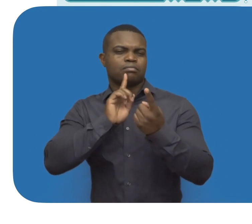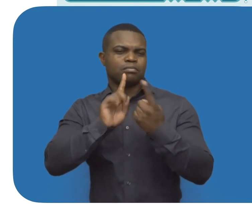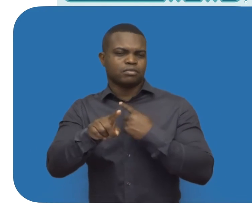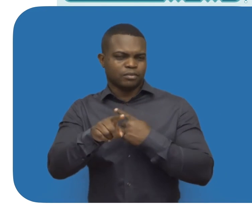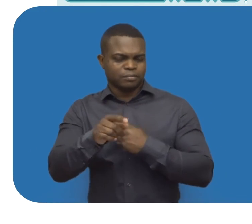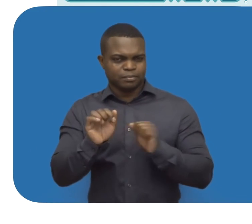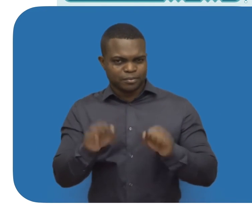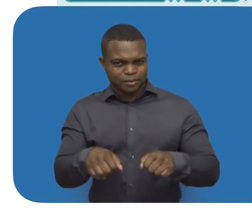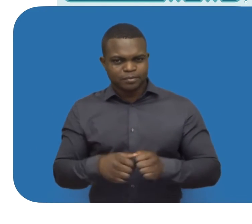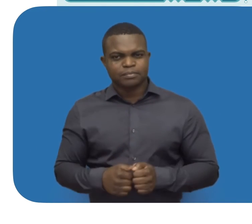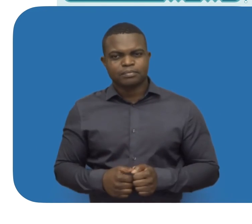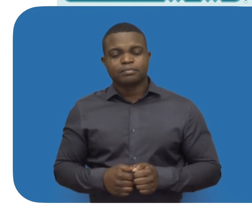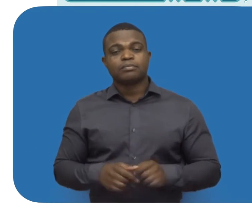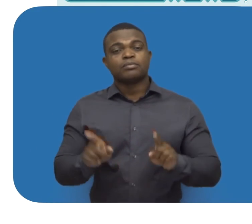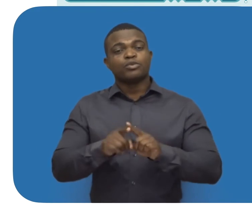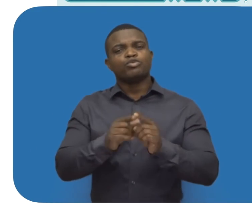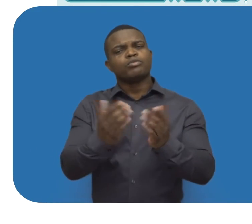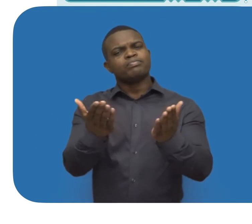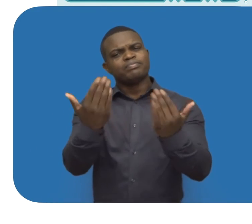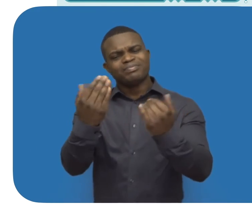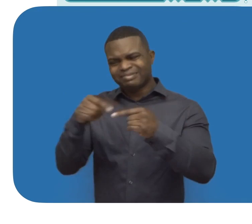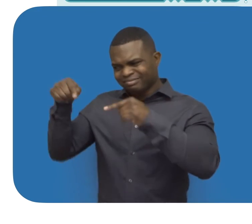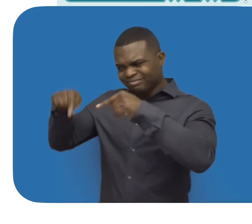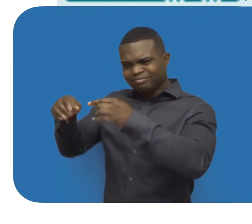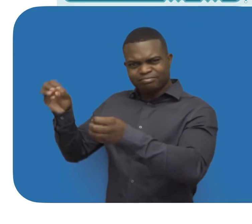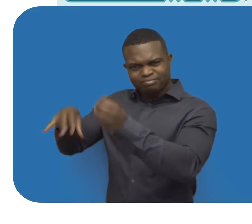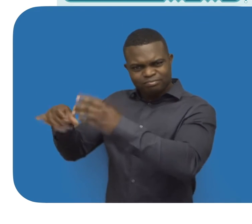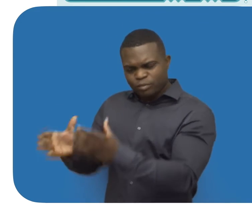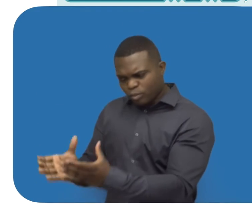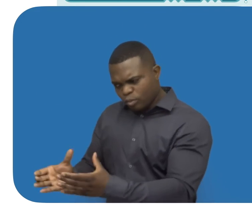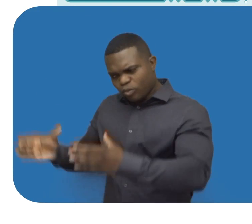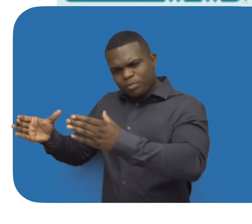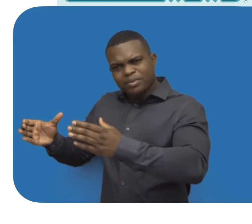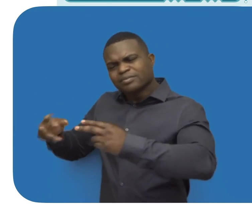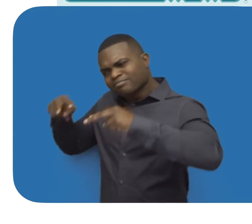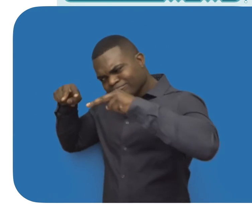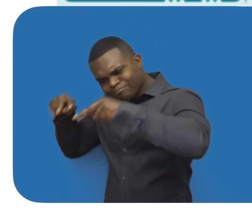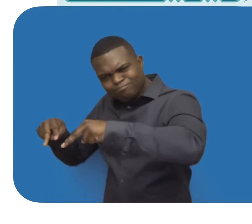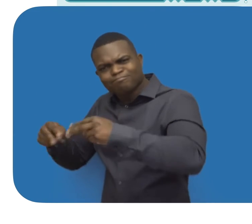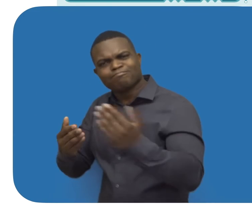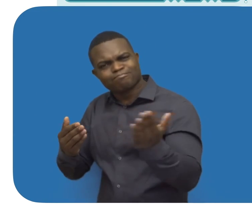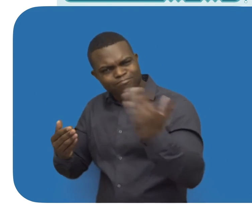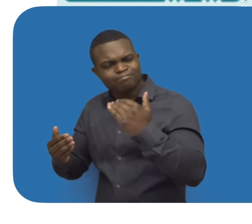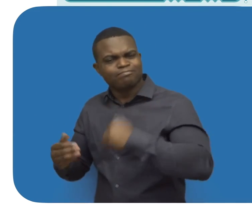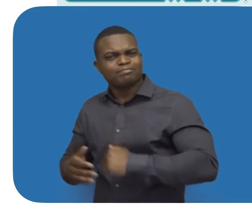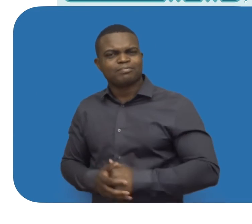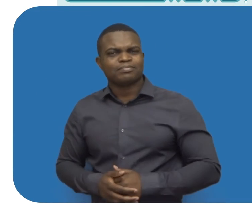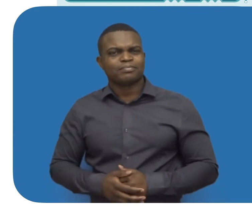And of course please go and check out the corpus itself and the many stories it contains. Thank you!